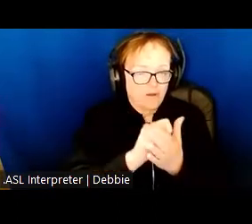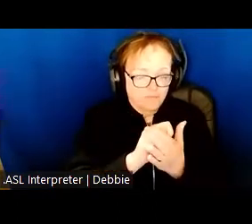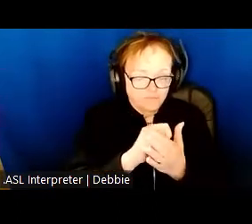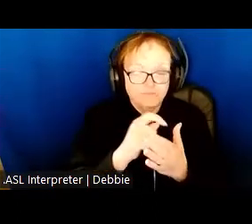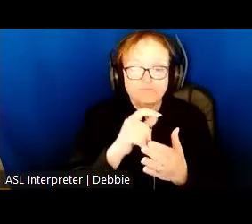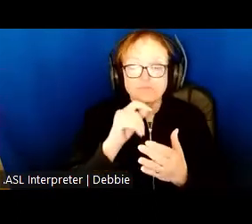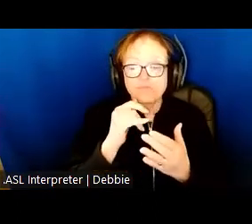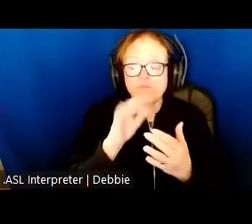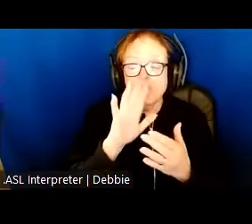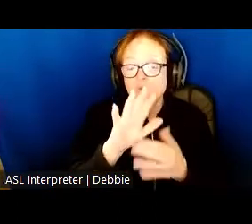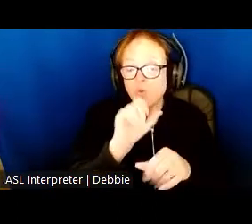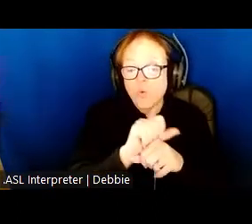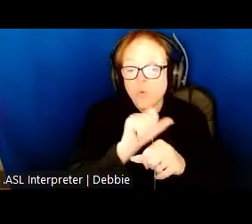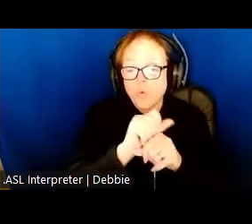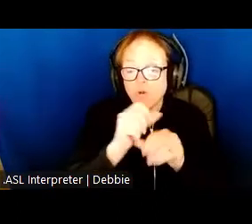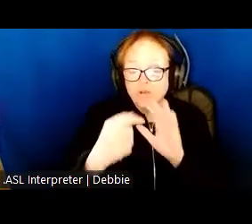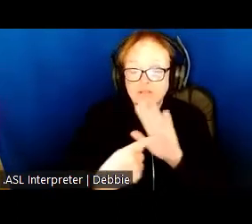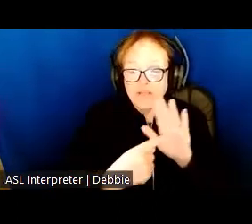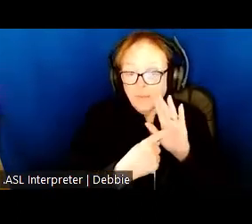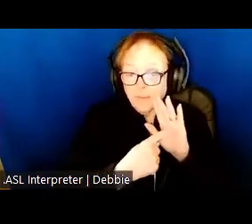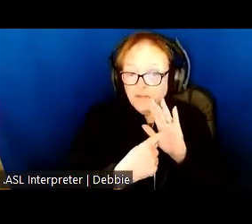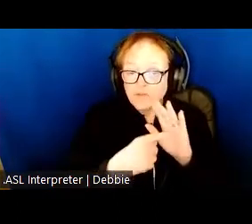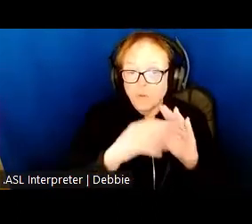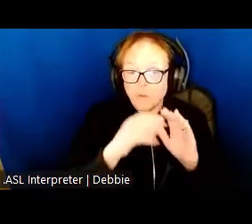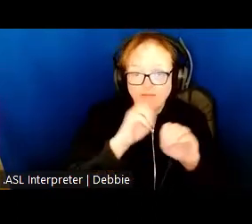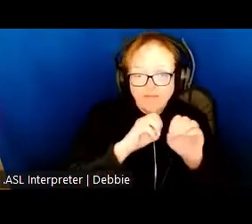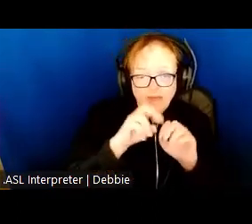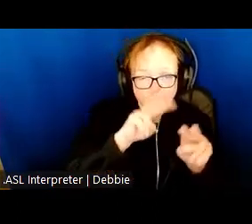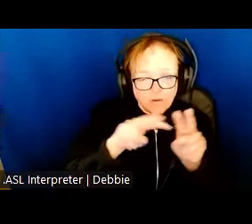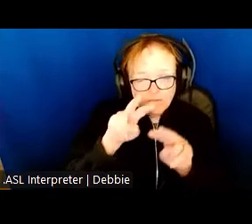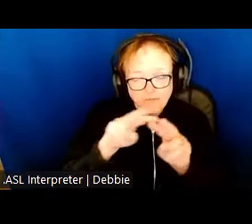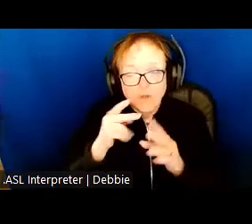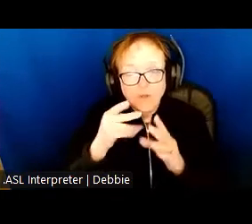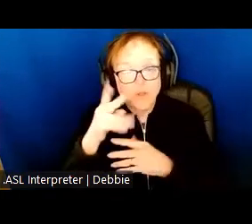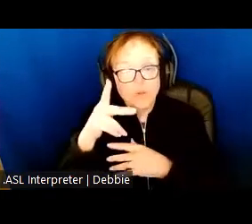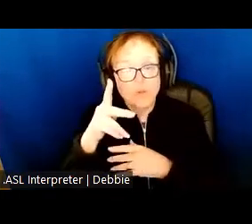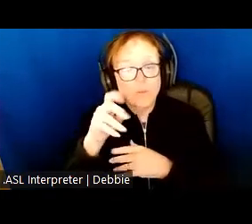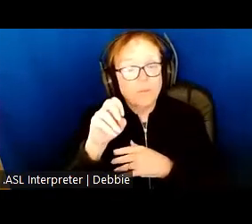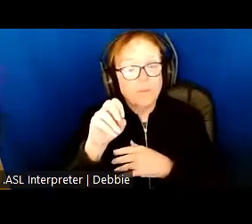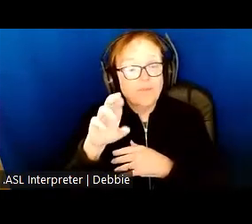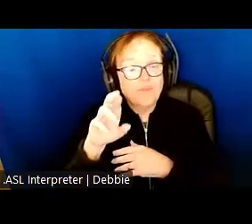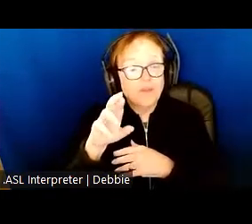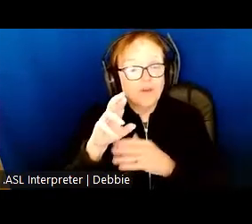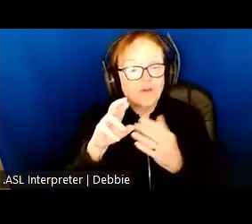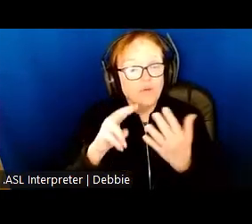in your application will be evaluated through a peer-review panel process. If you are recommended